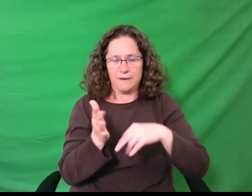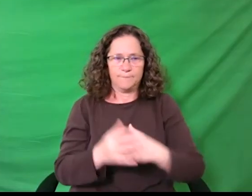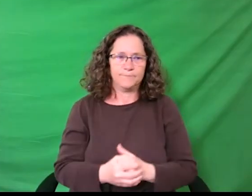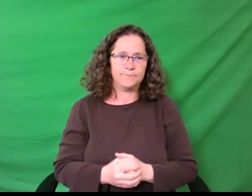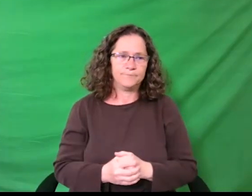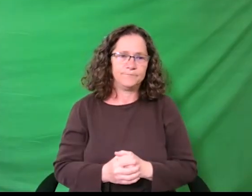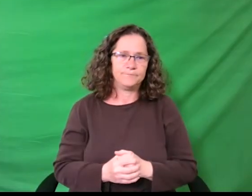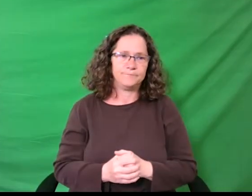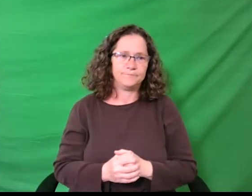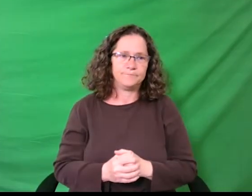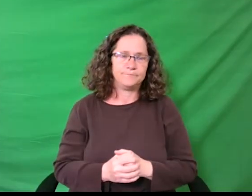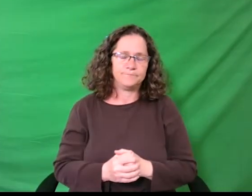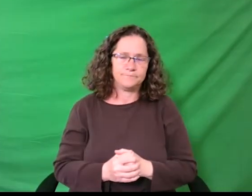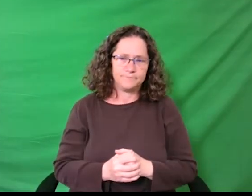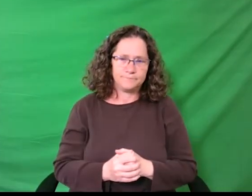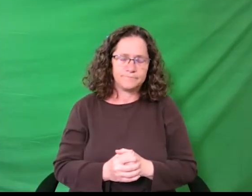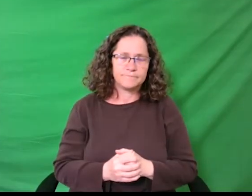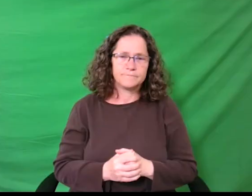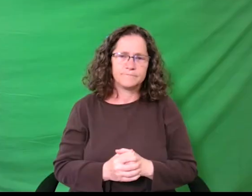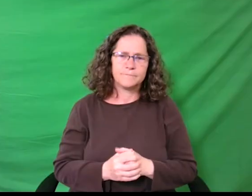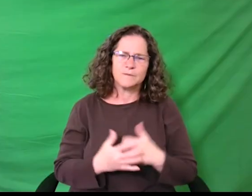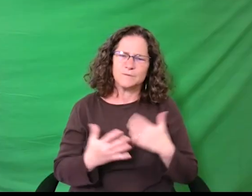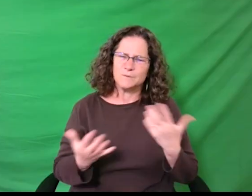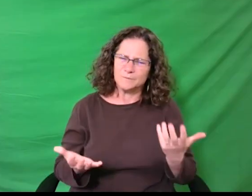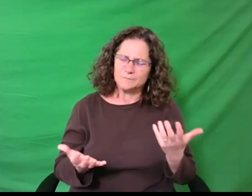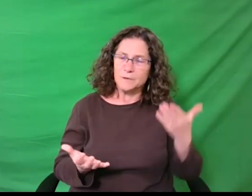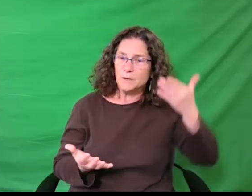So what about cued speech and assistive technology?